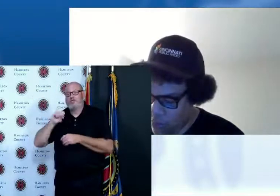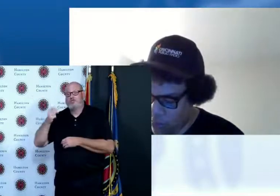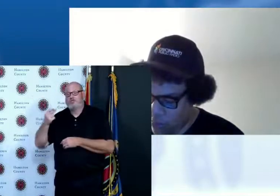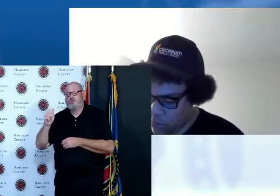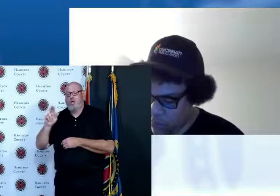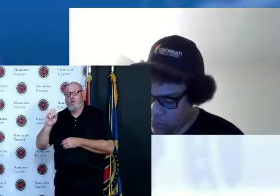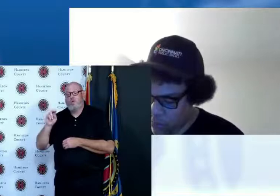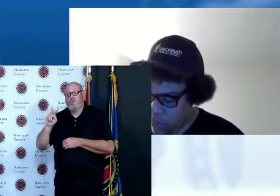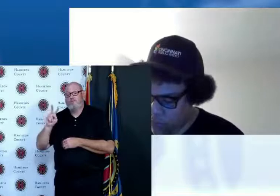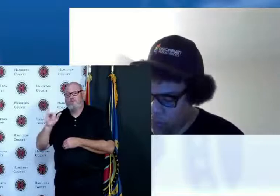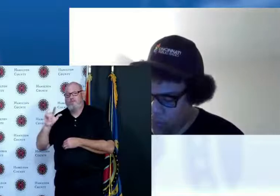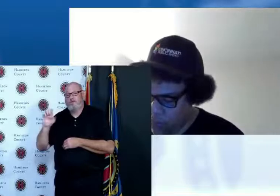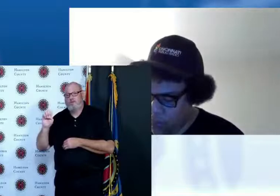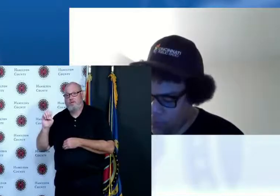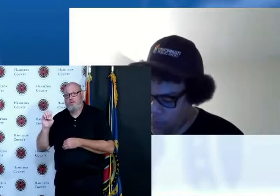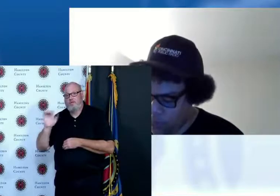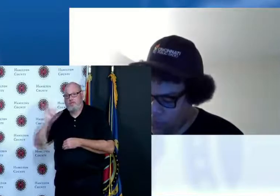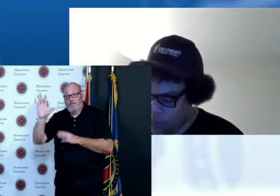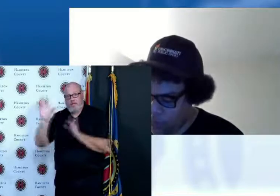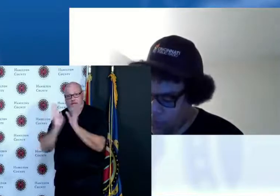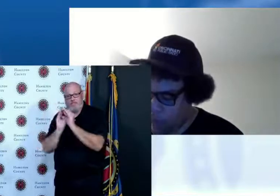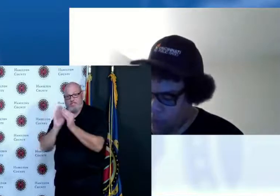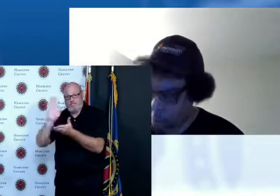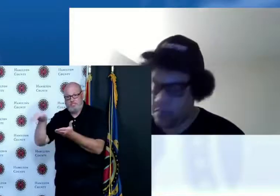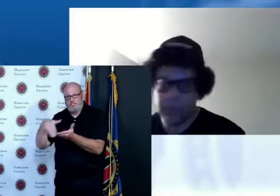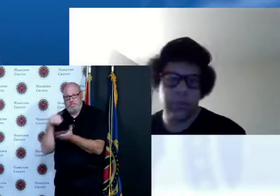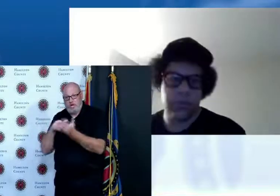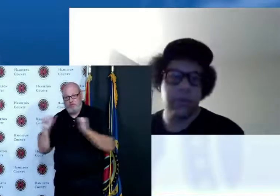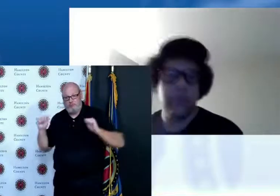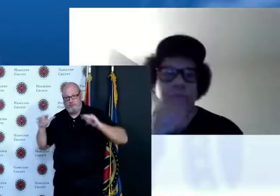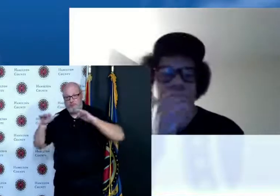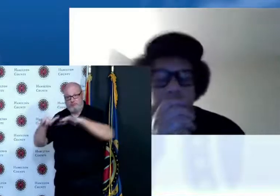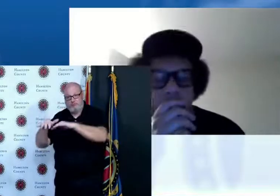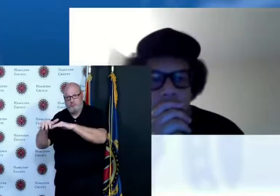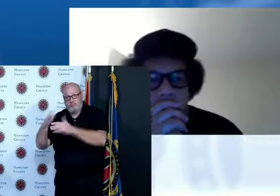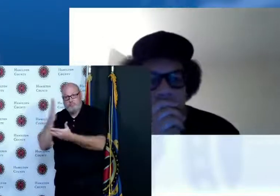community sites that were not necessarily advertising setting up our walk-up site